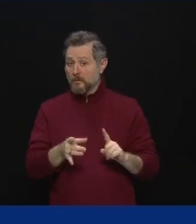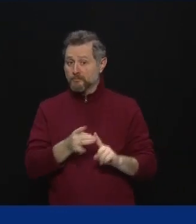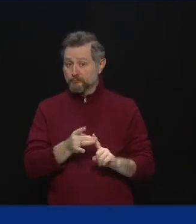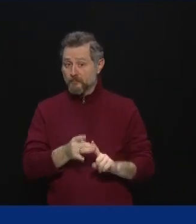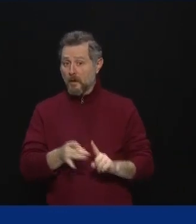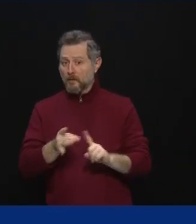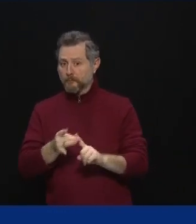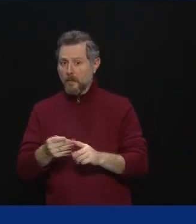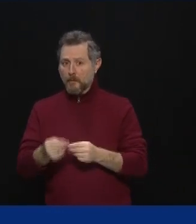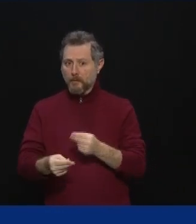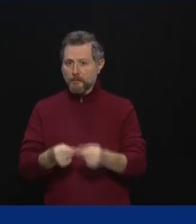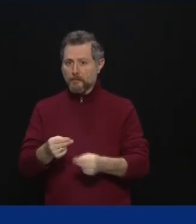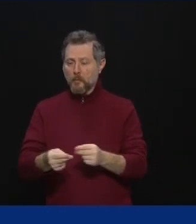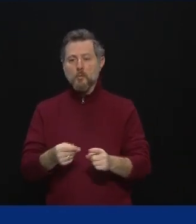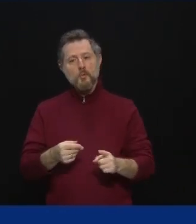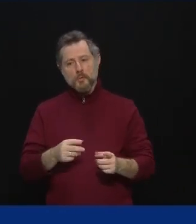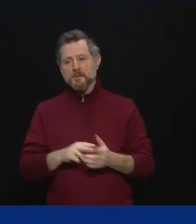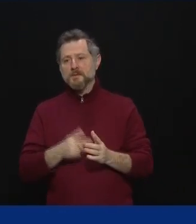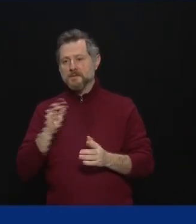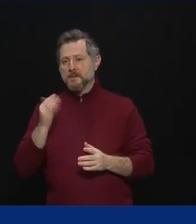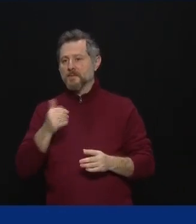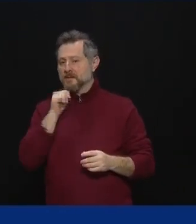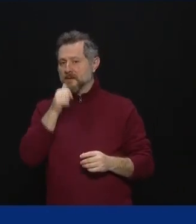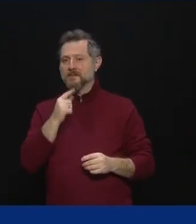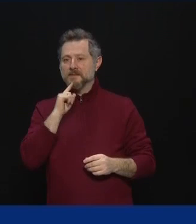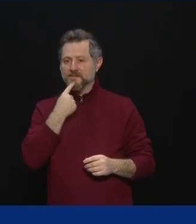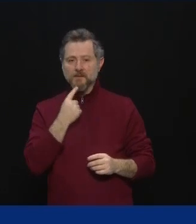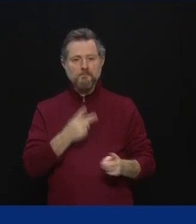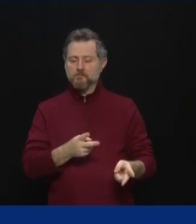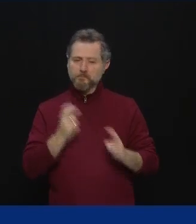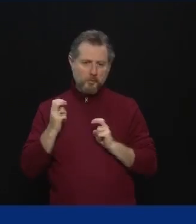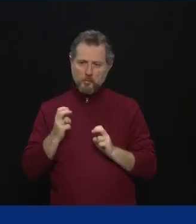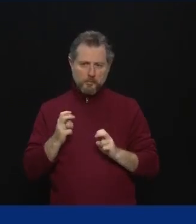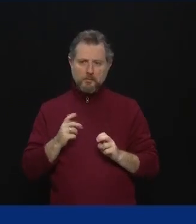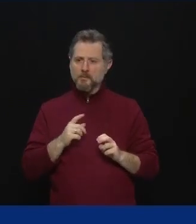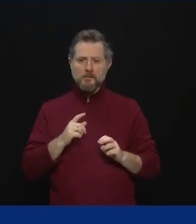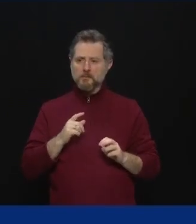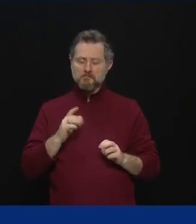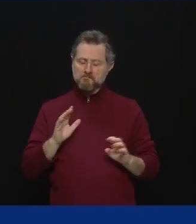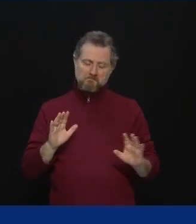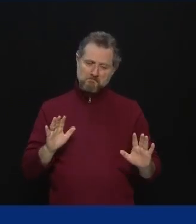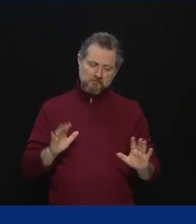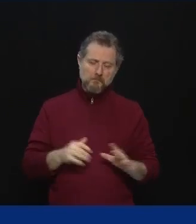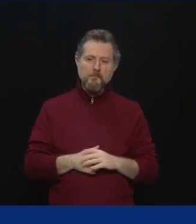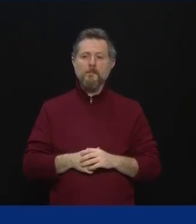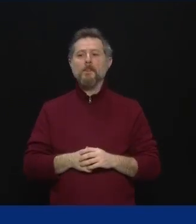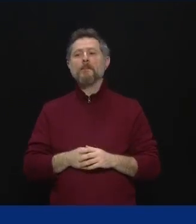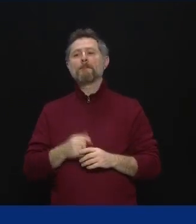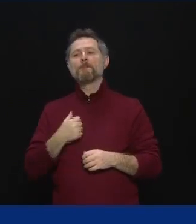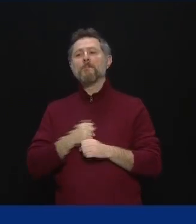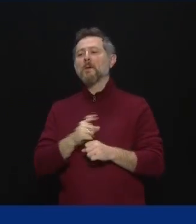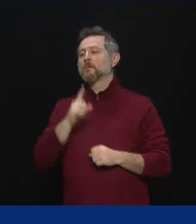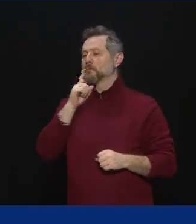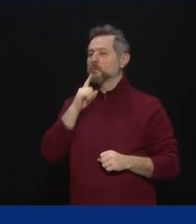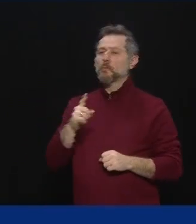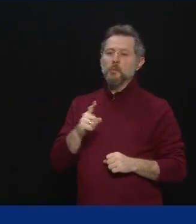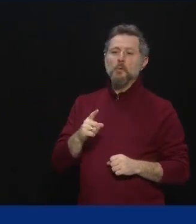AGAIN, I HAVE TO QUALIFY THIS, THUS FAR HAS DEMONSTRATED, WATCHED AROUND THE GLOBE AND OTHER PLACES WHERE IT HIT FIRST,